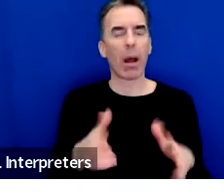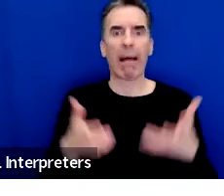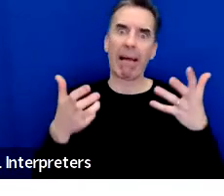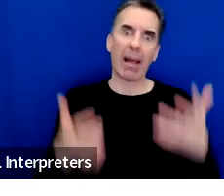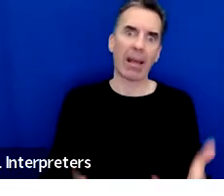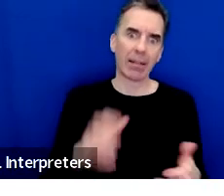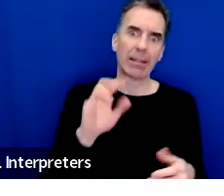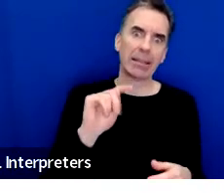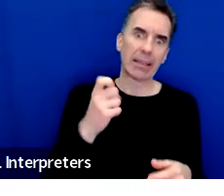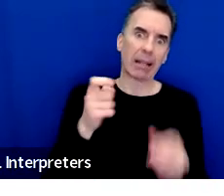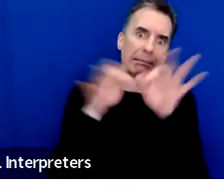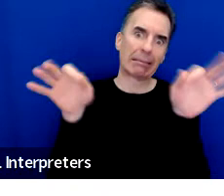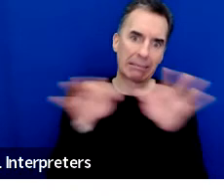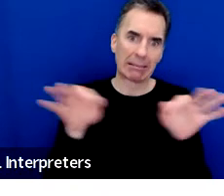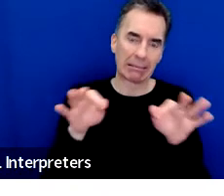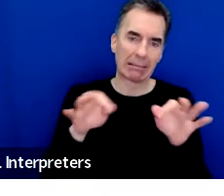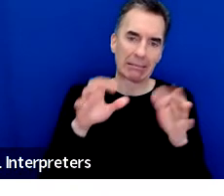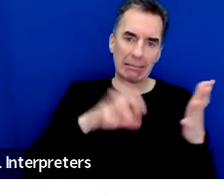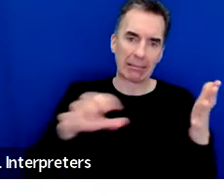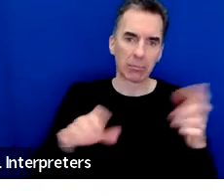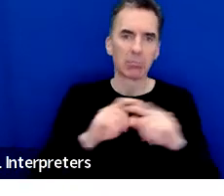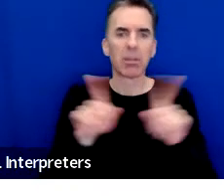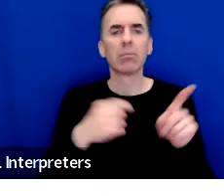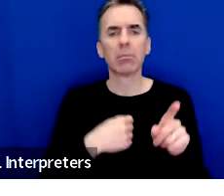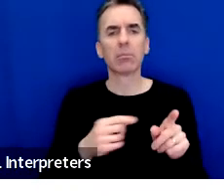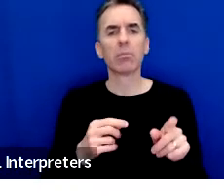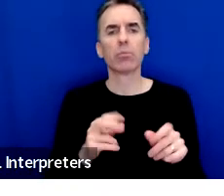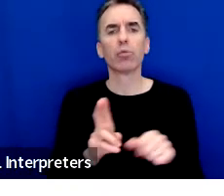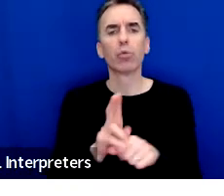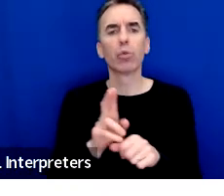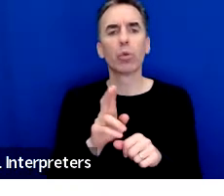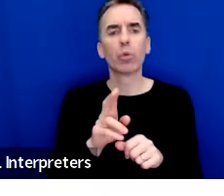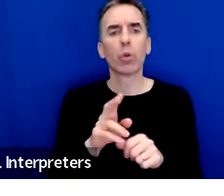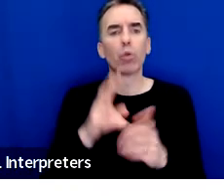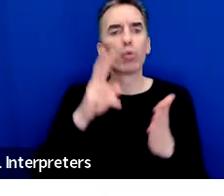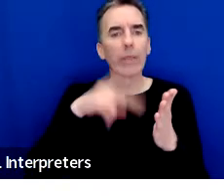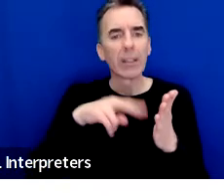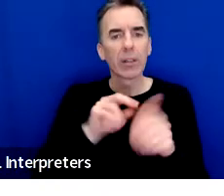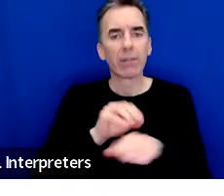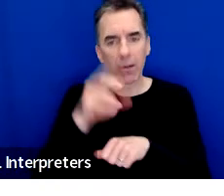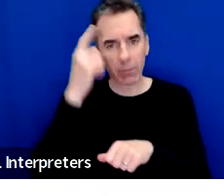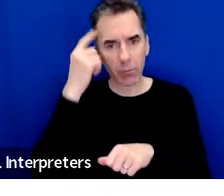on which we look at reader's advisory and reference for for children and teens. And this is this is actually a really fun week